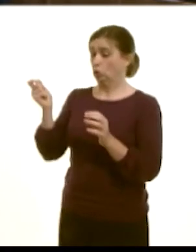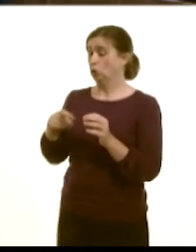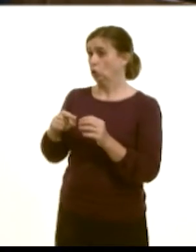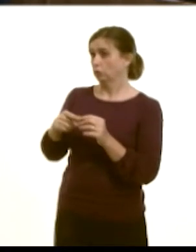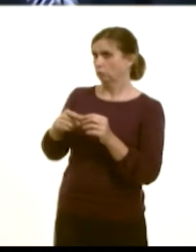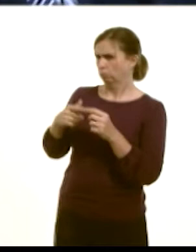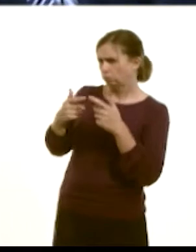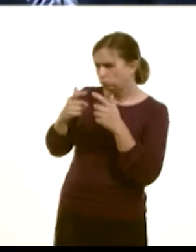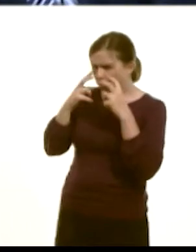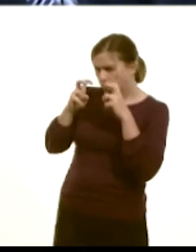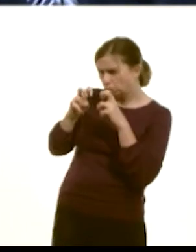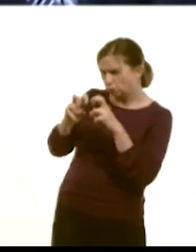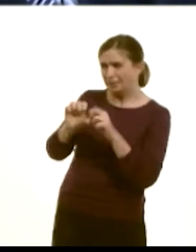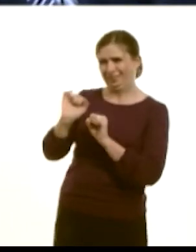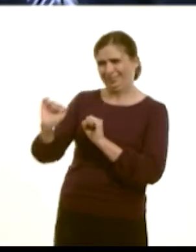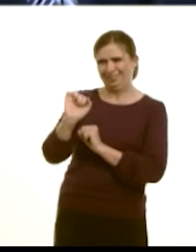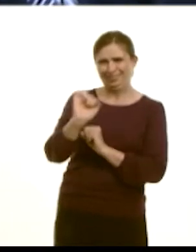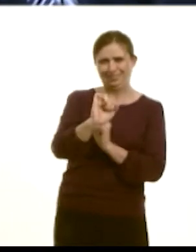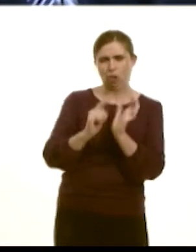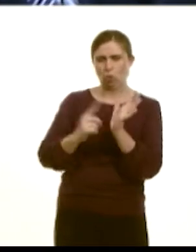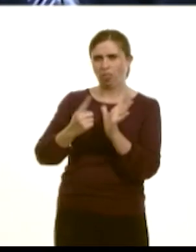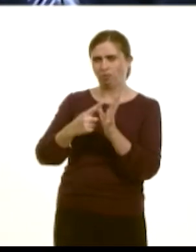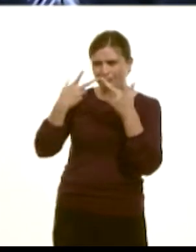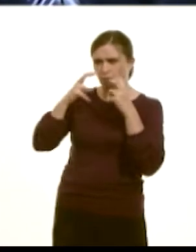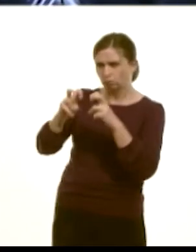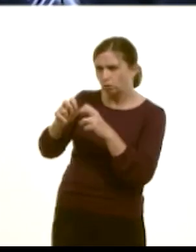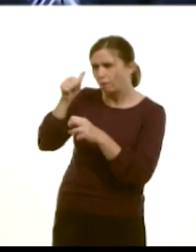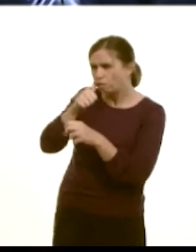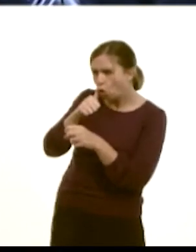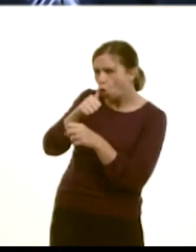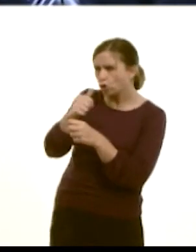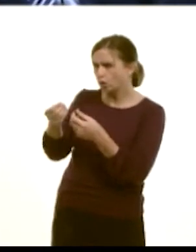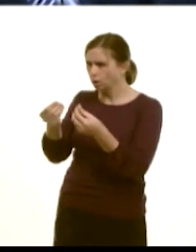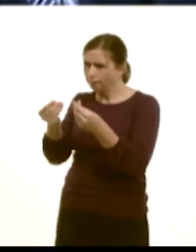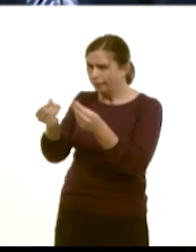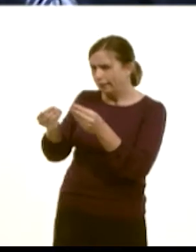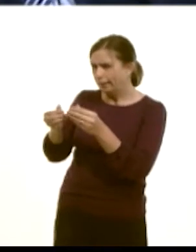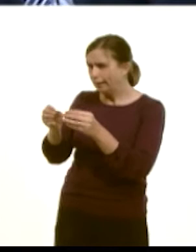It is a matter for them, of course, to do that, but it is absolutely right that benefits